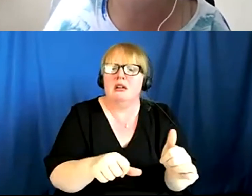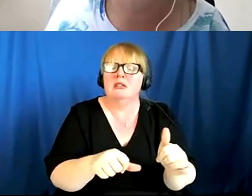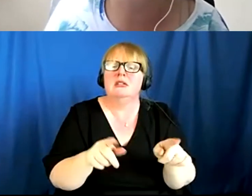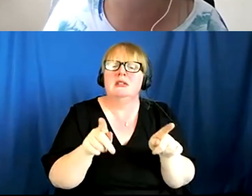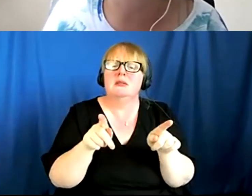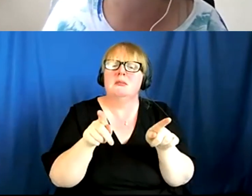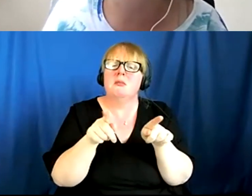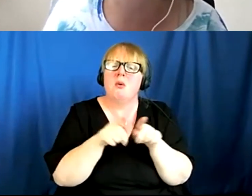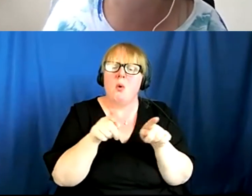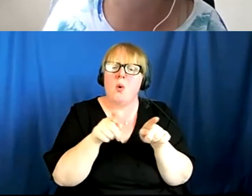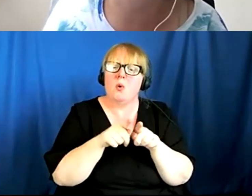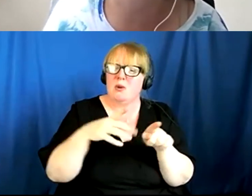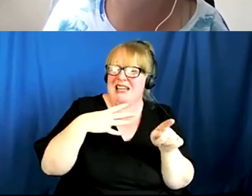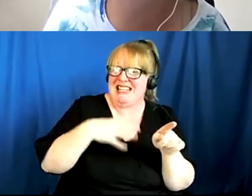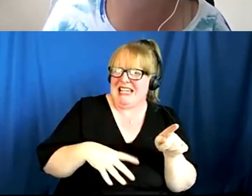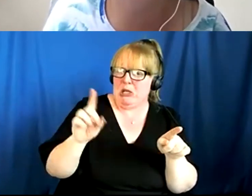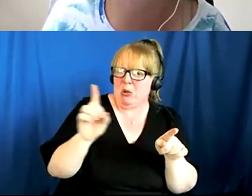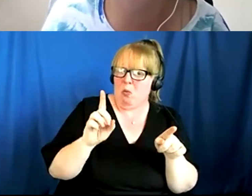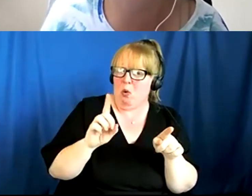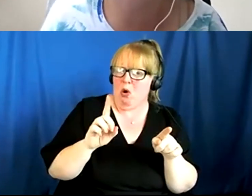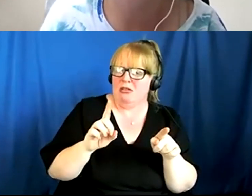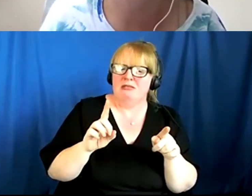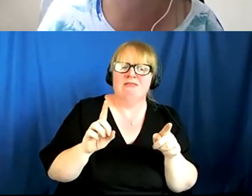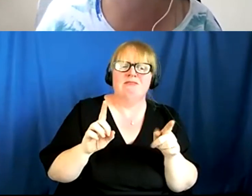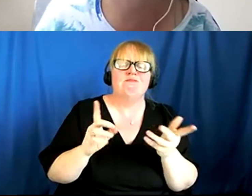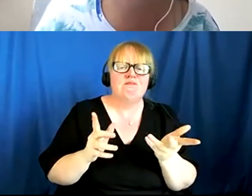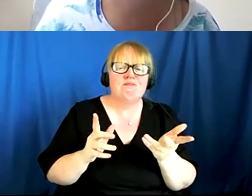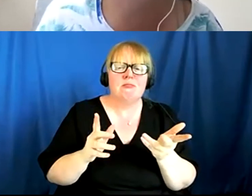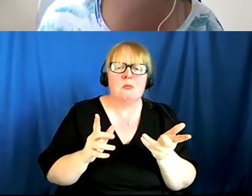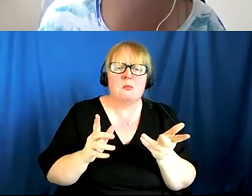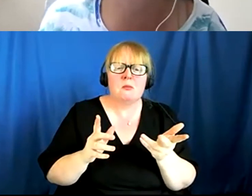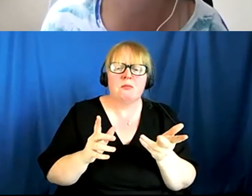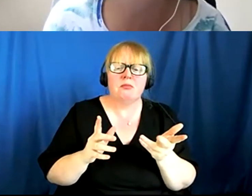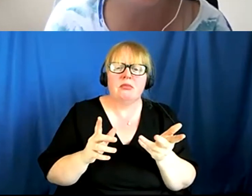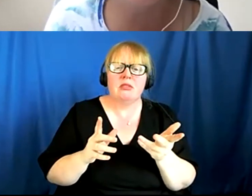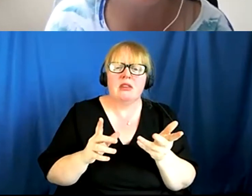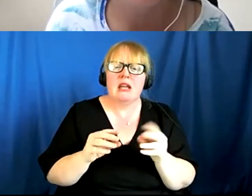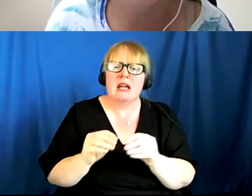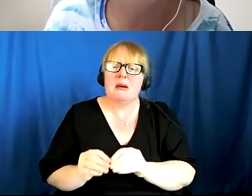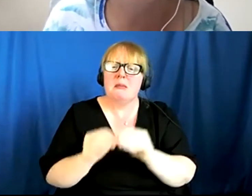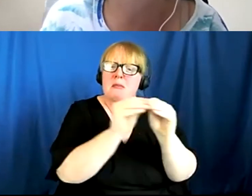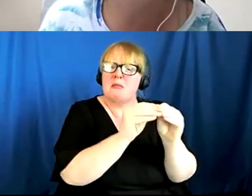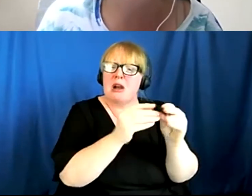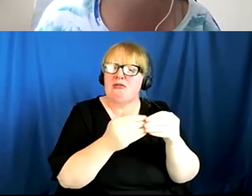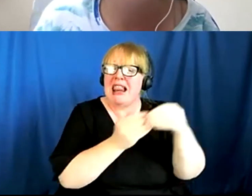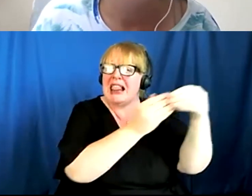also a need to as well invest in like, invest in migrant leadership in the arts,